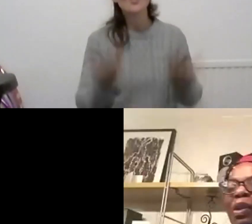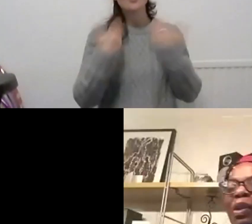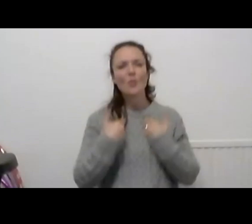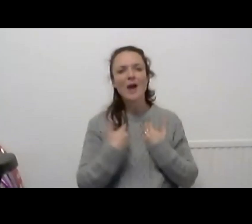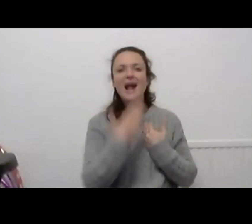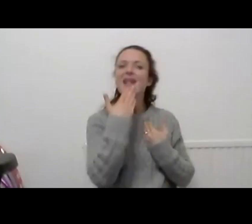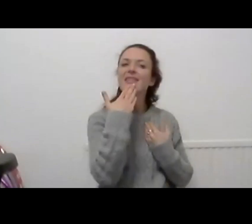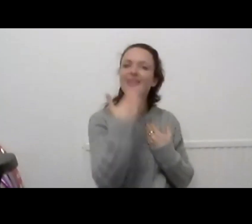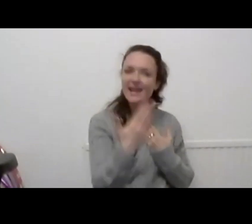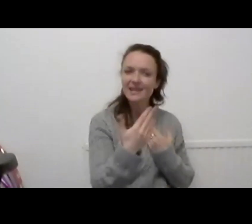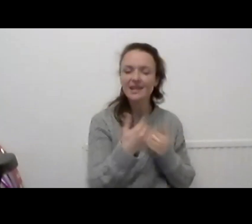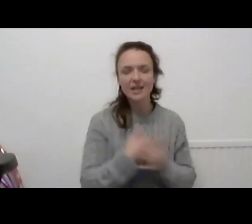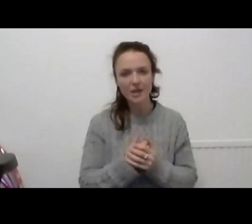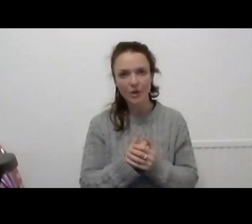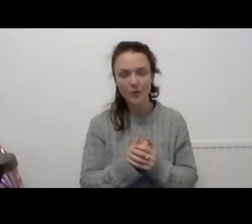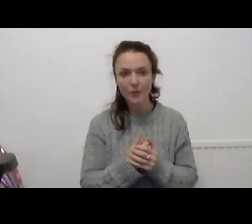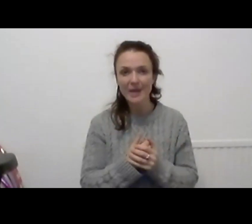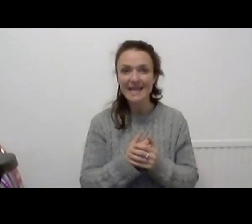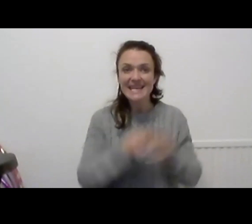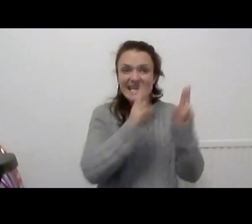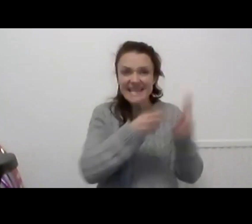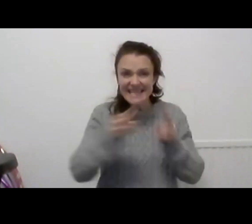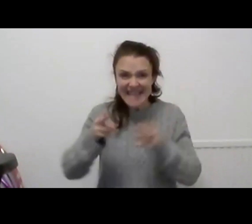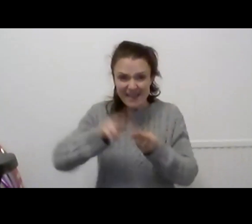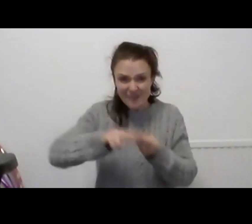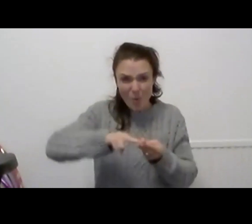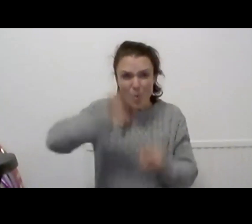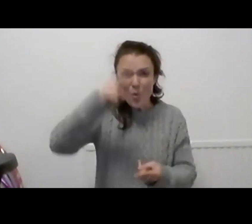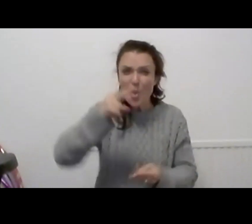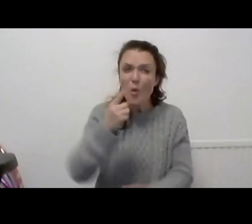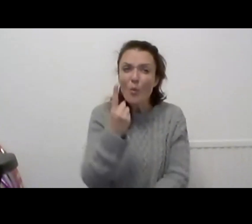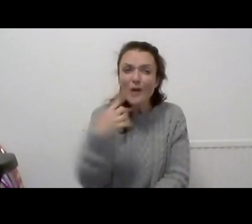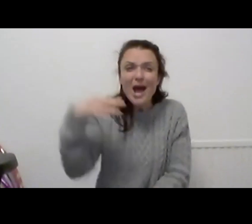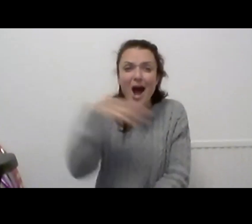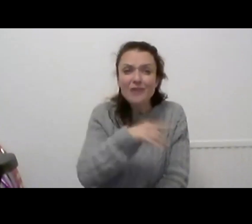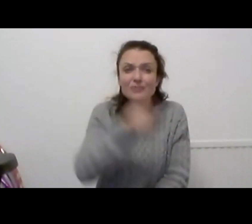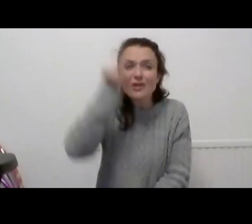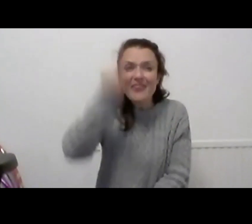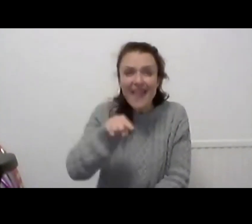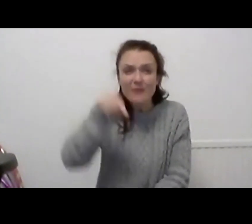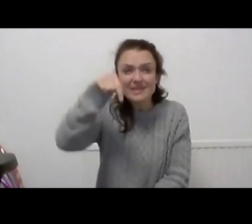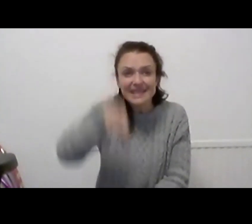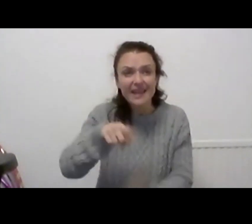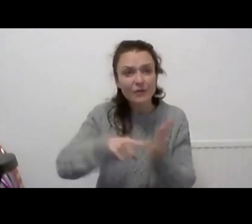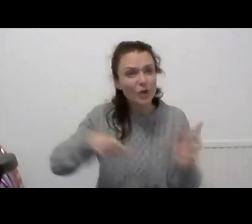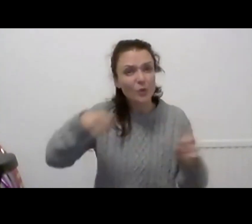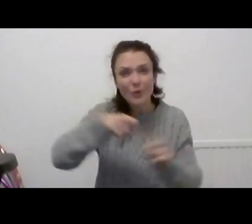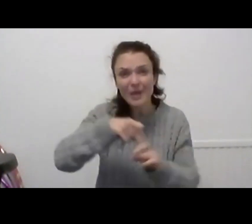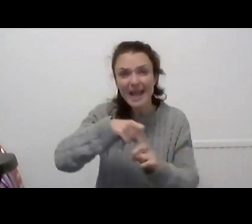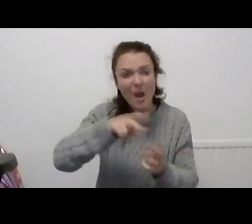deaths from COVID-19 have exceeded 100,000, here in the UK, the highest number in Europe.